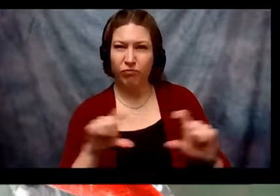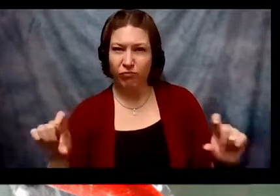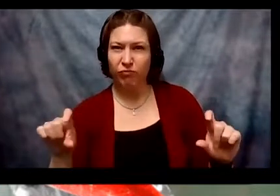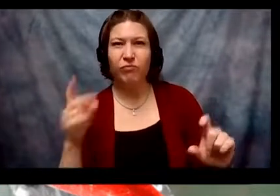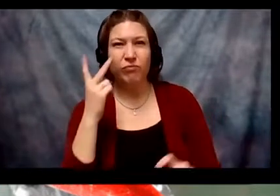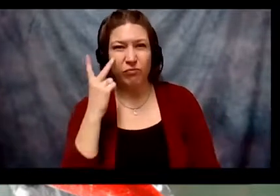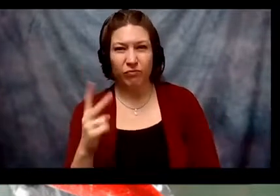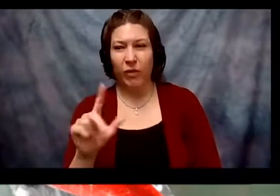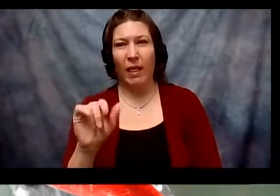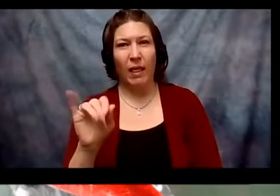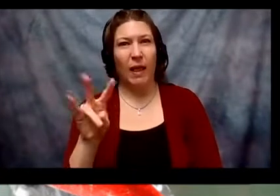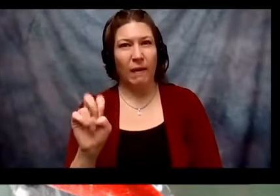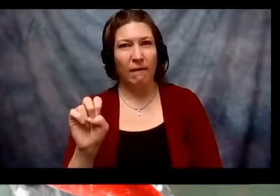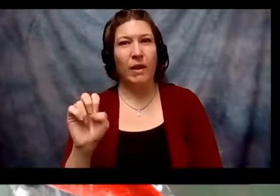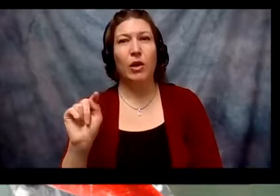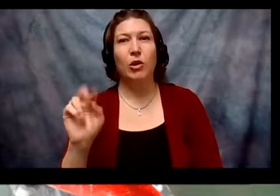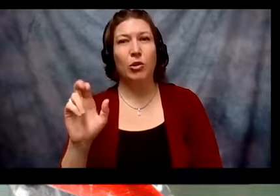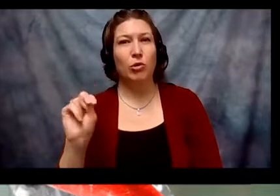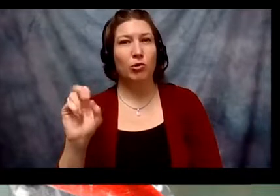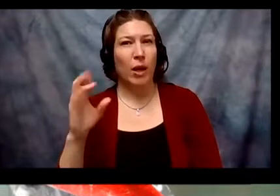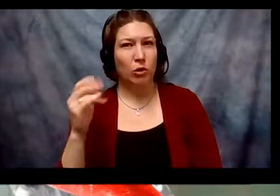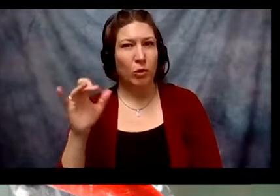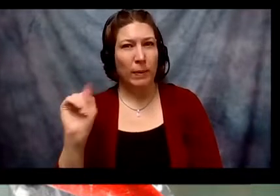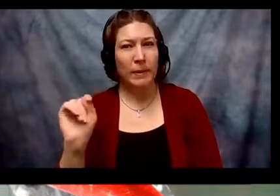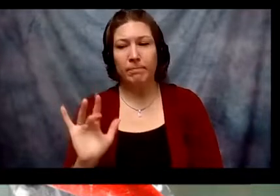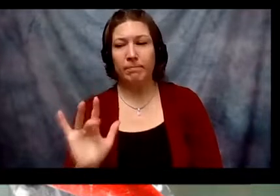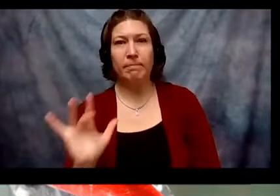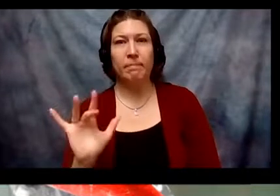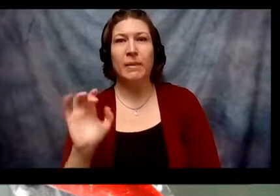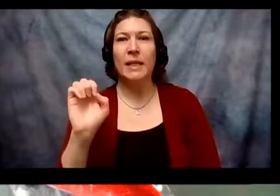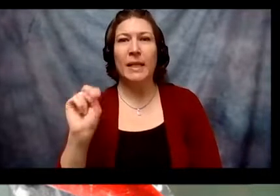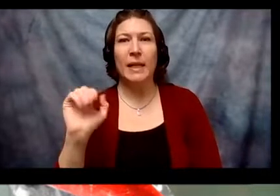then click Enable. Let us know in the chat if you